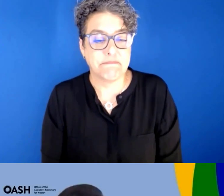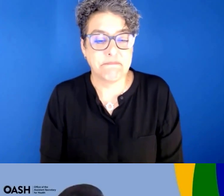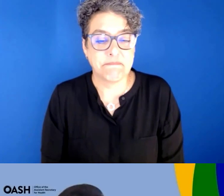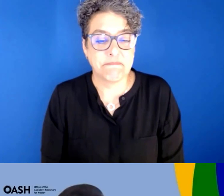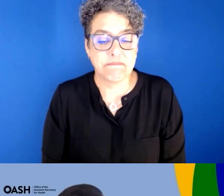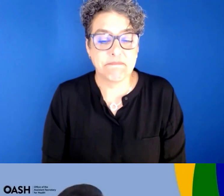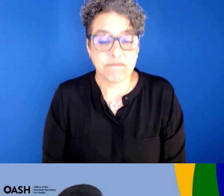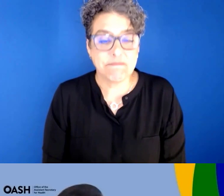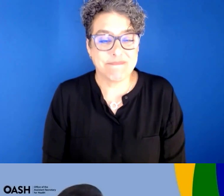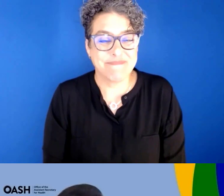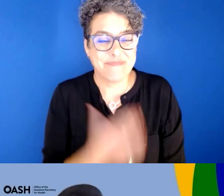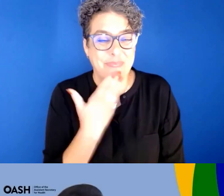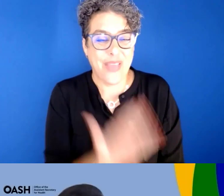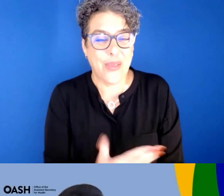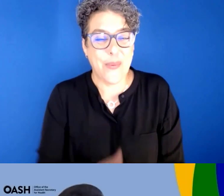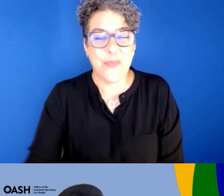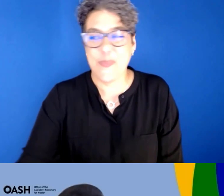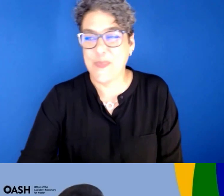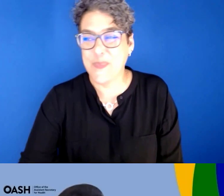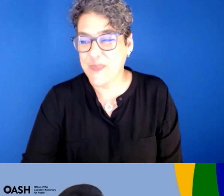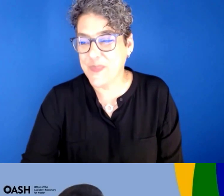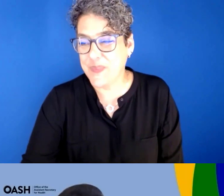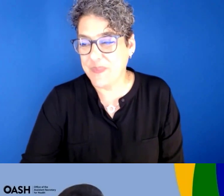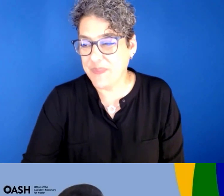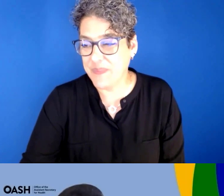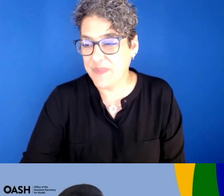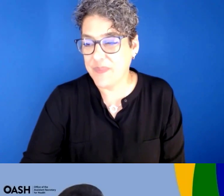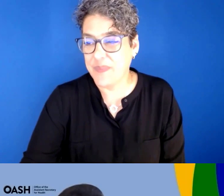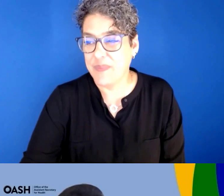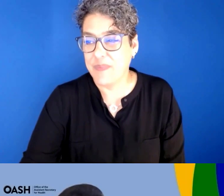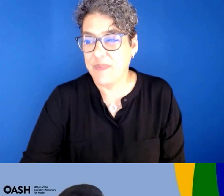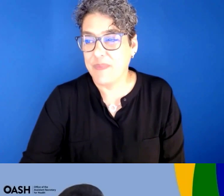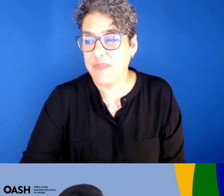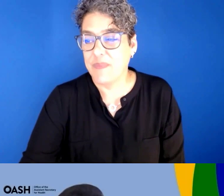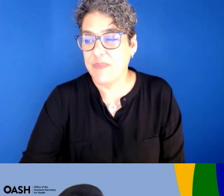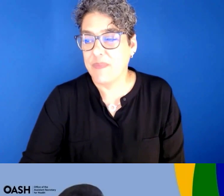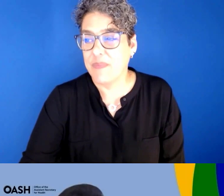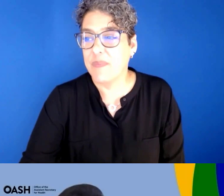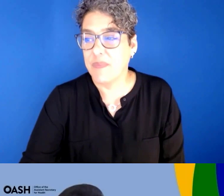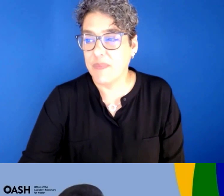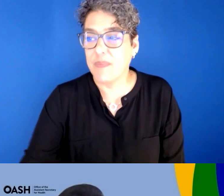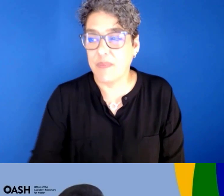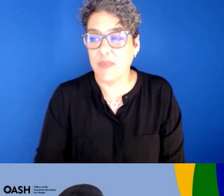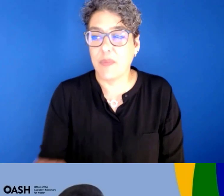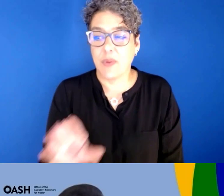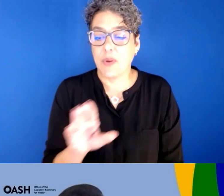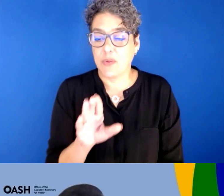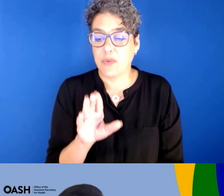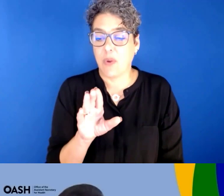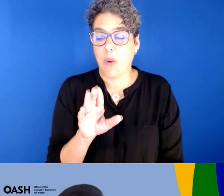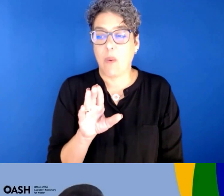Elyse Sullivan: Thank you. Let's see. I think this question is going back to the example